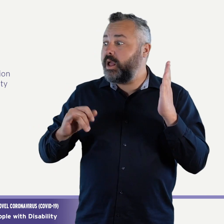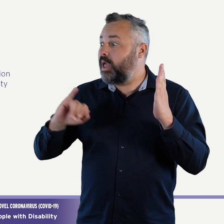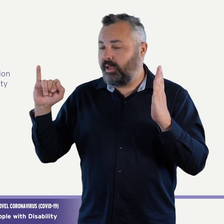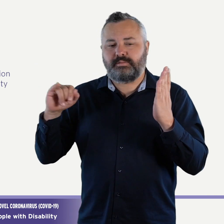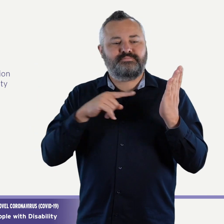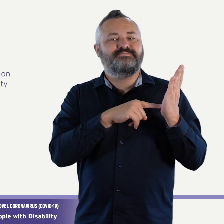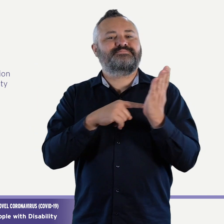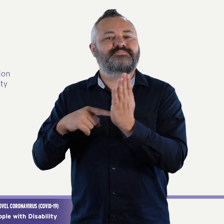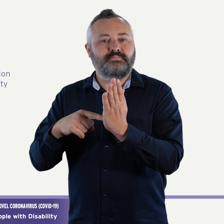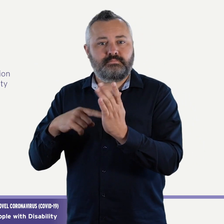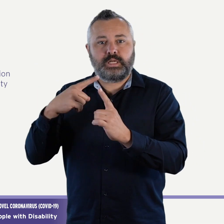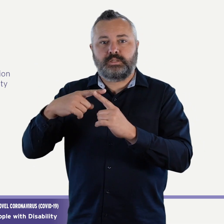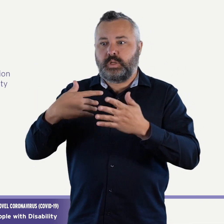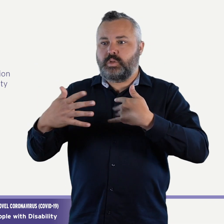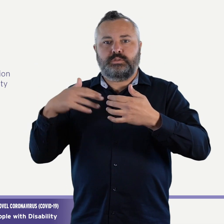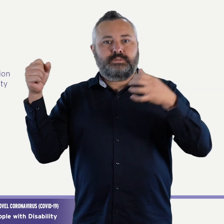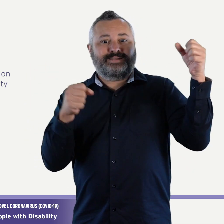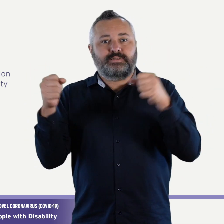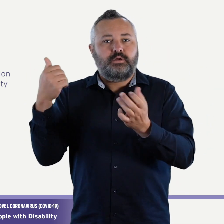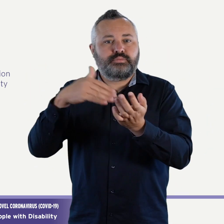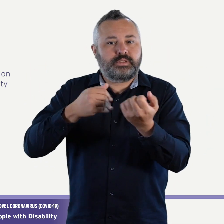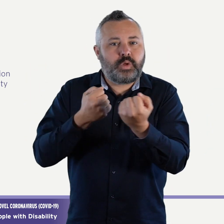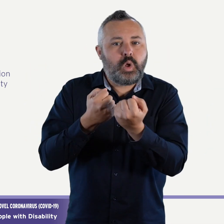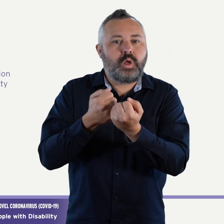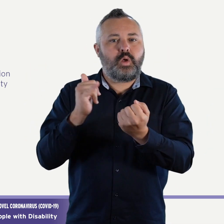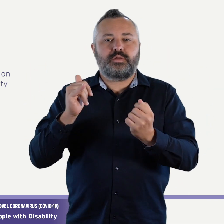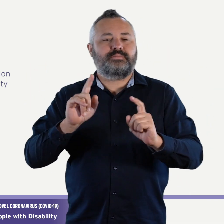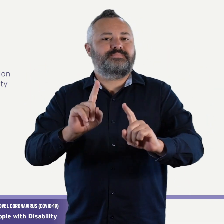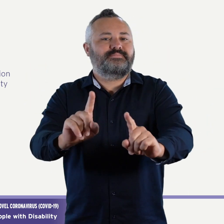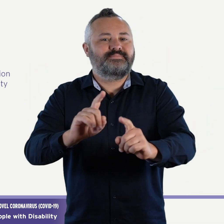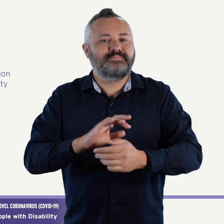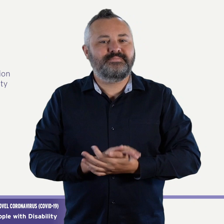any additional requirements associated with the pandemic response.